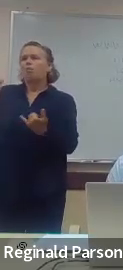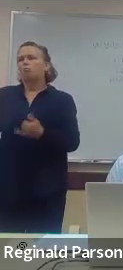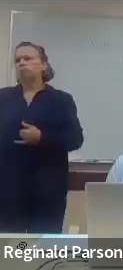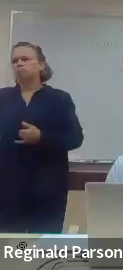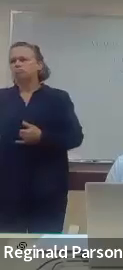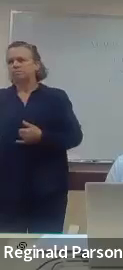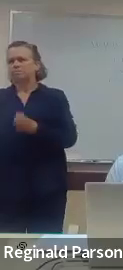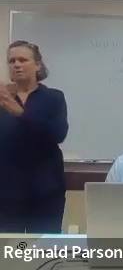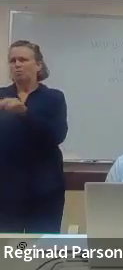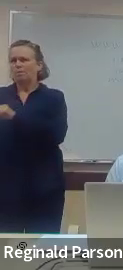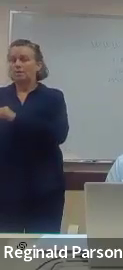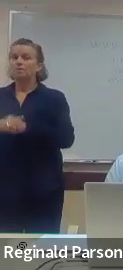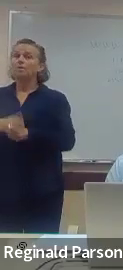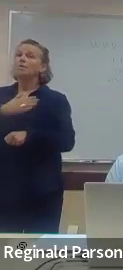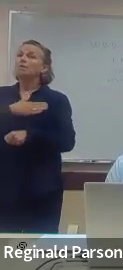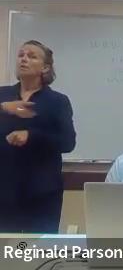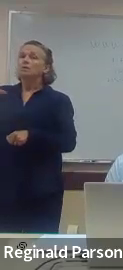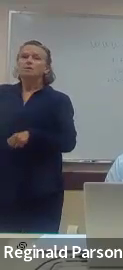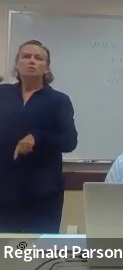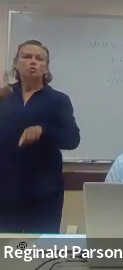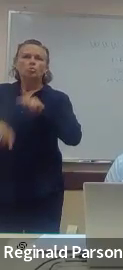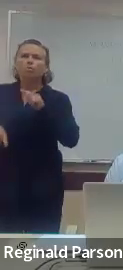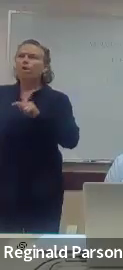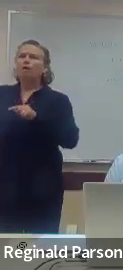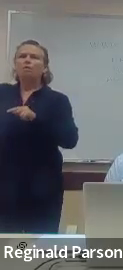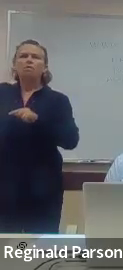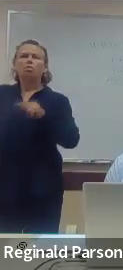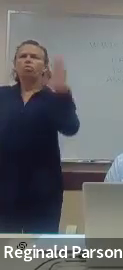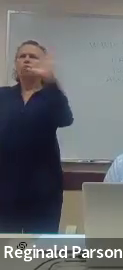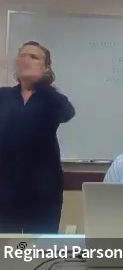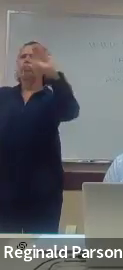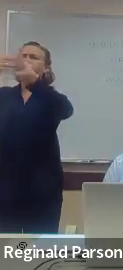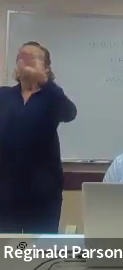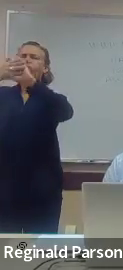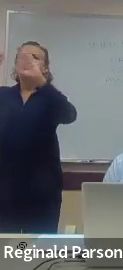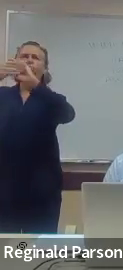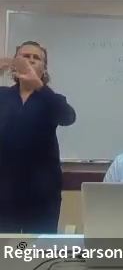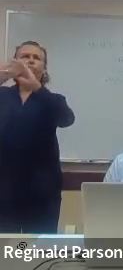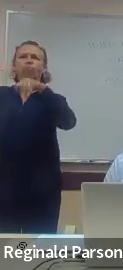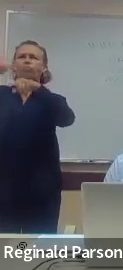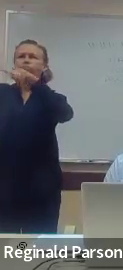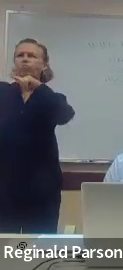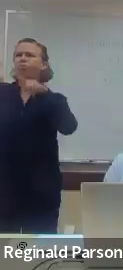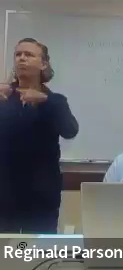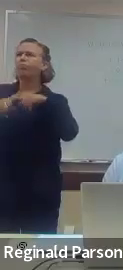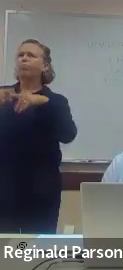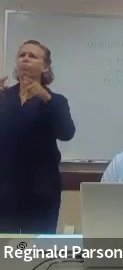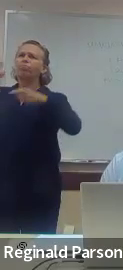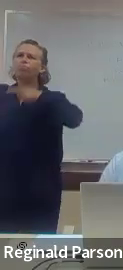Reginald Parson: speakers must refrain from engaging in disruptive conduct, including, but not limited to using vulgar or obscene language.